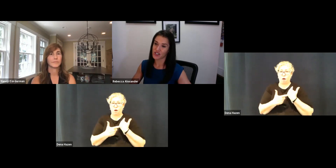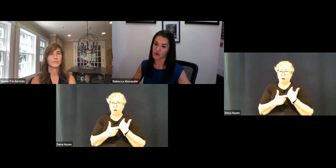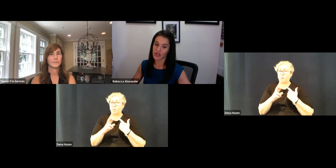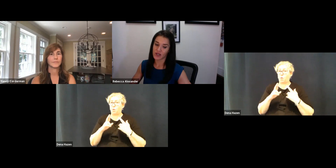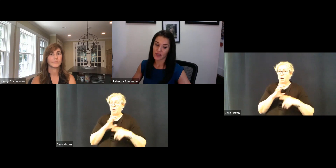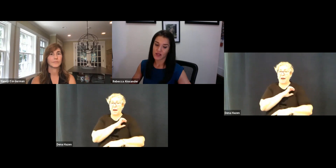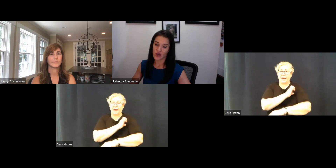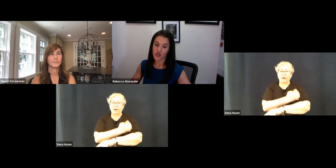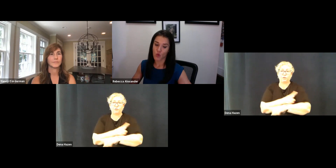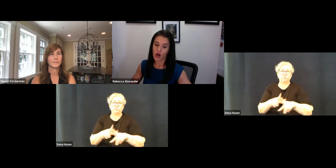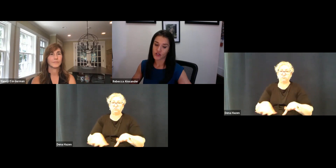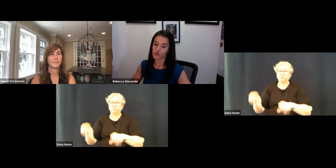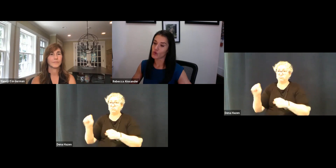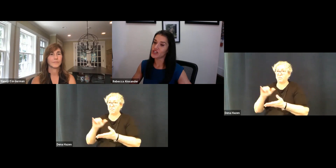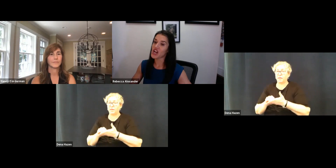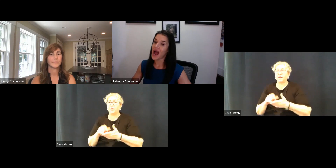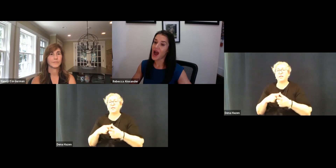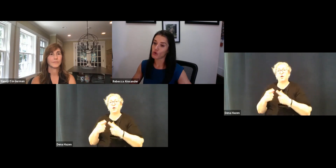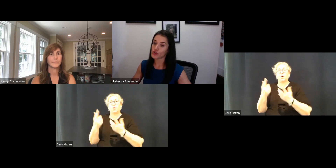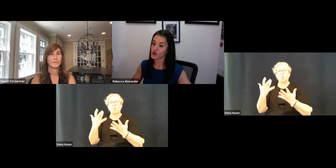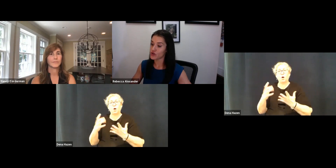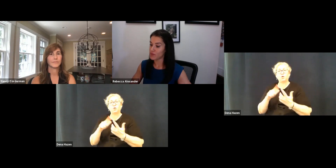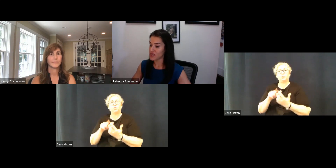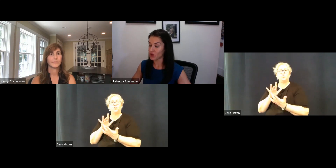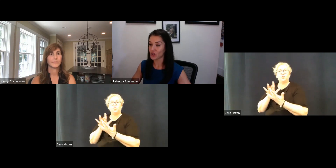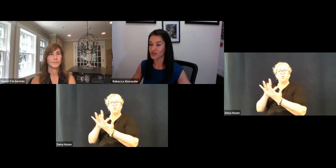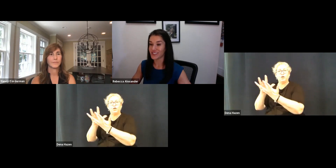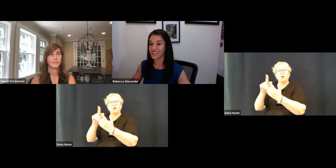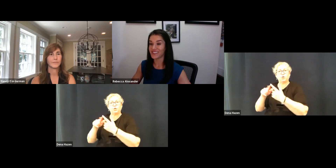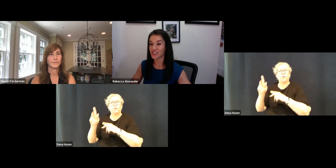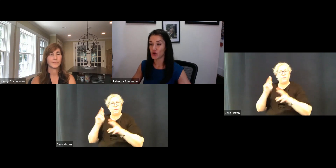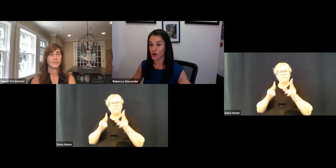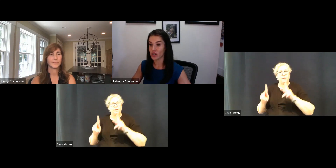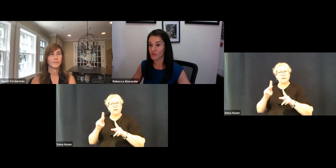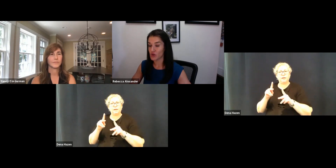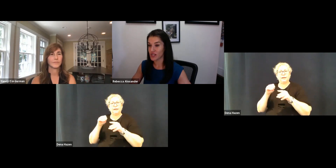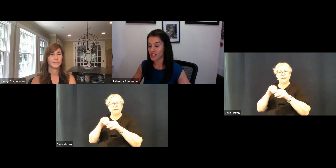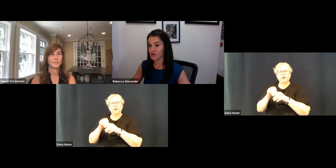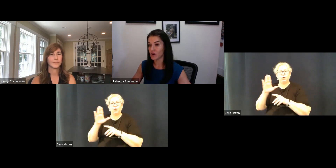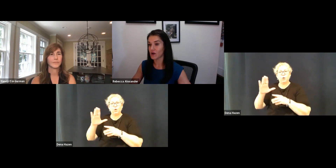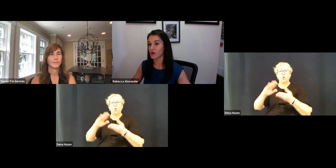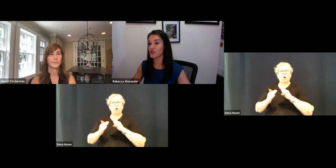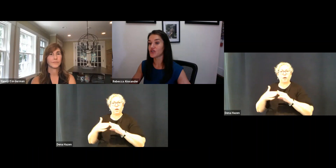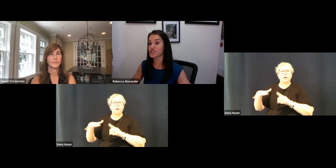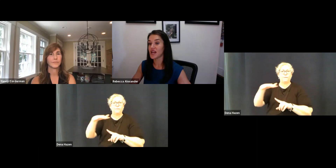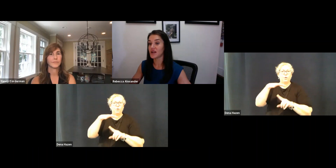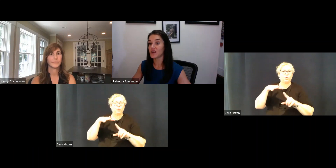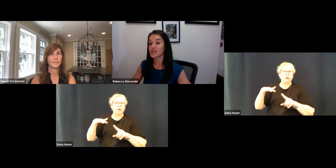to do it, then you want to reach out to the people in your community, in your state,